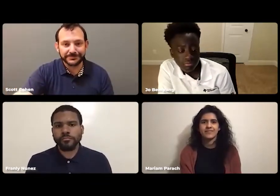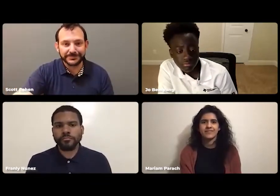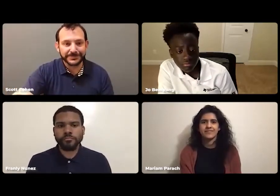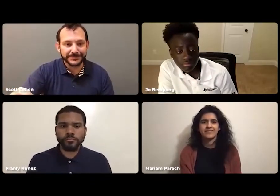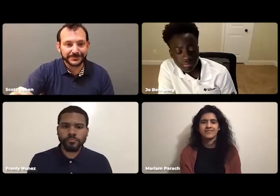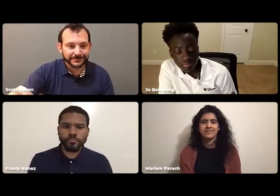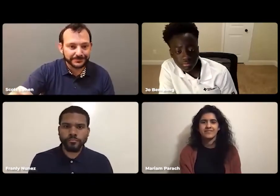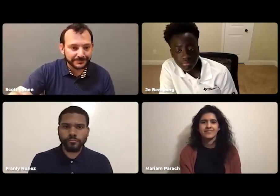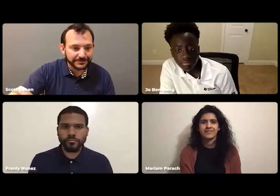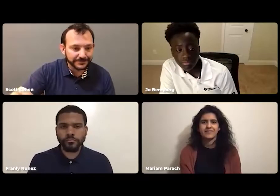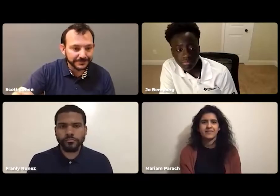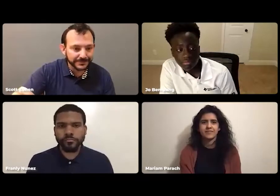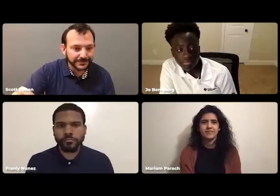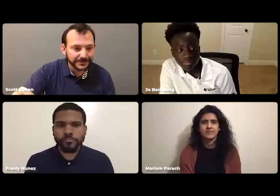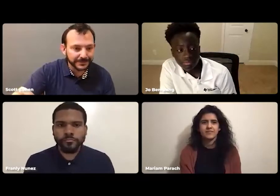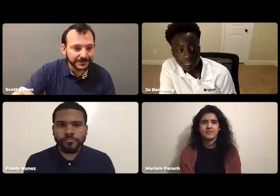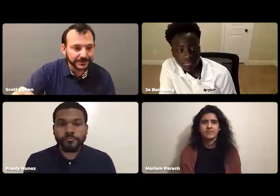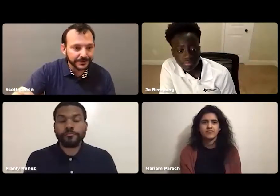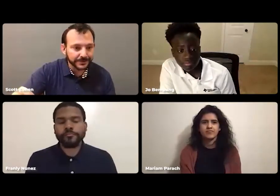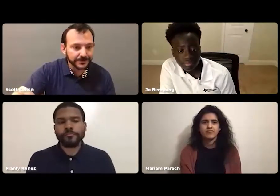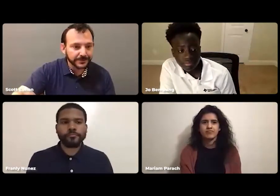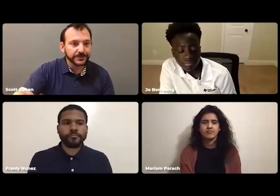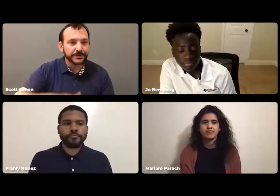We have to wrap up.